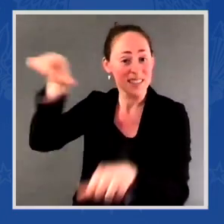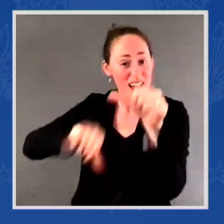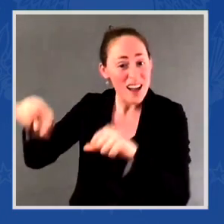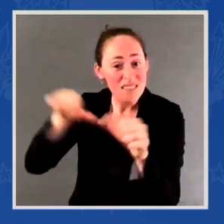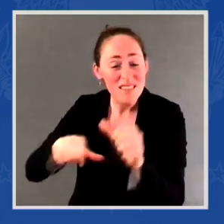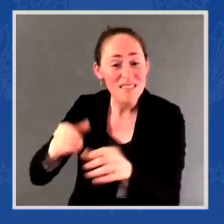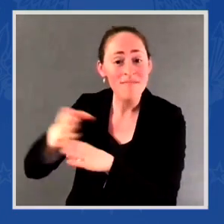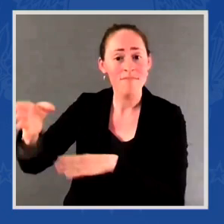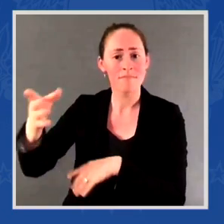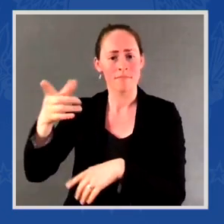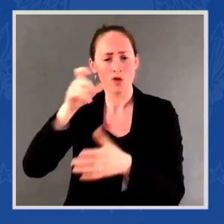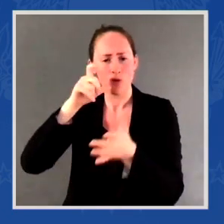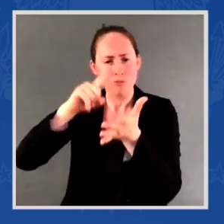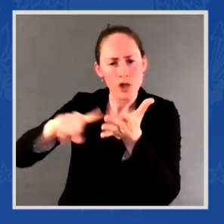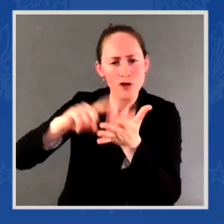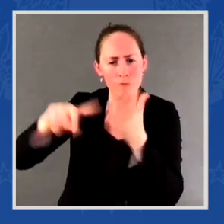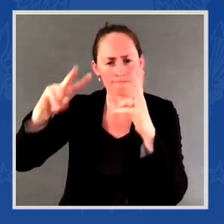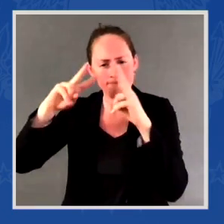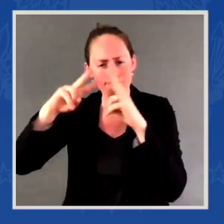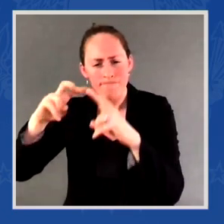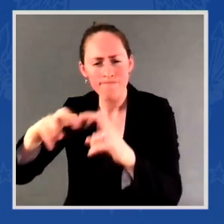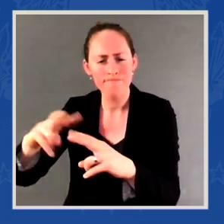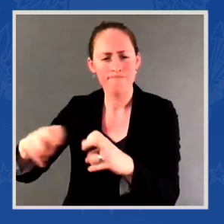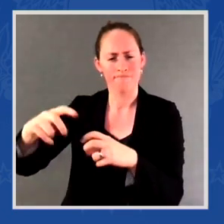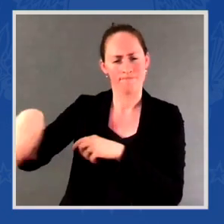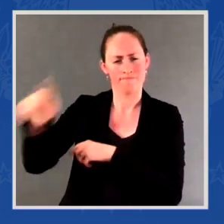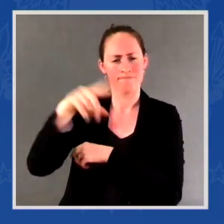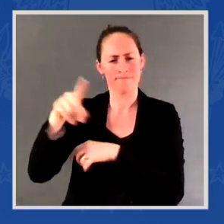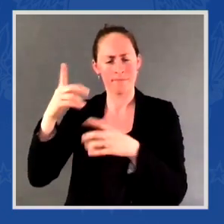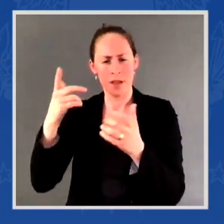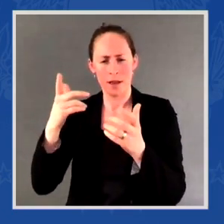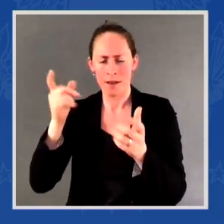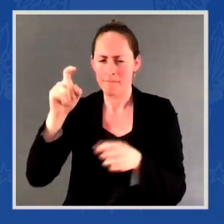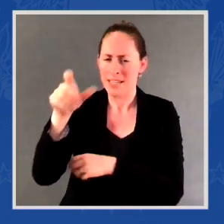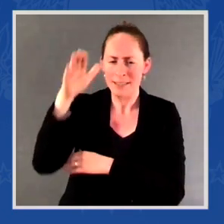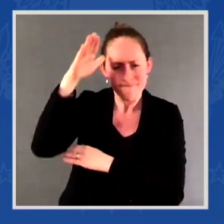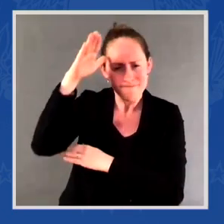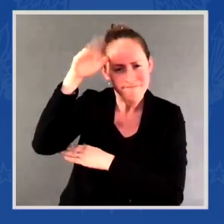for these stunningly effective lifesaving vaccines